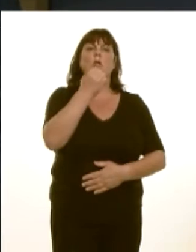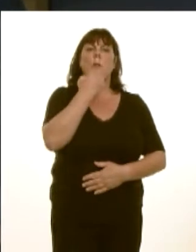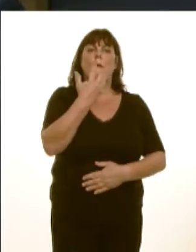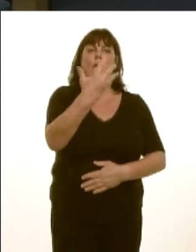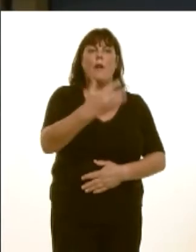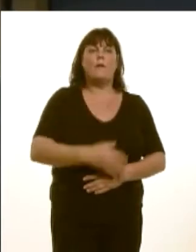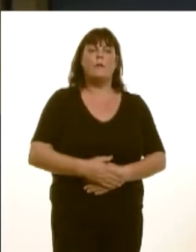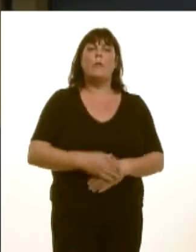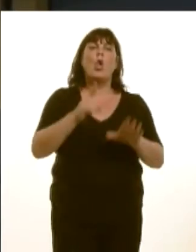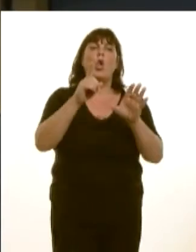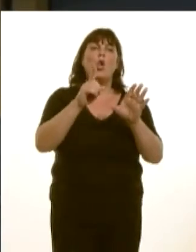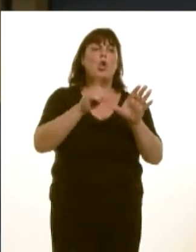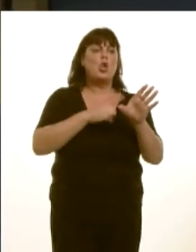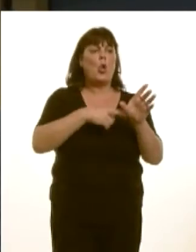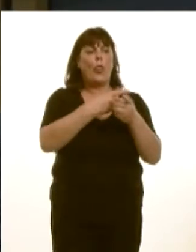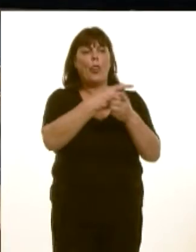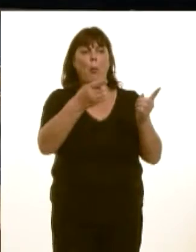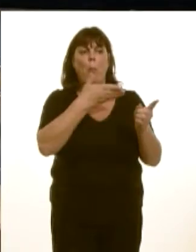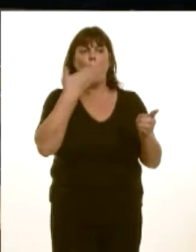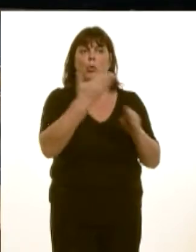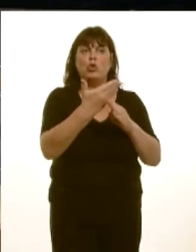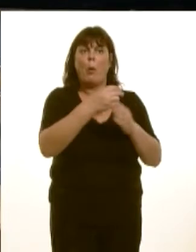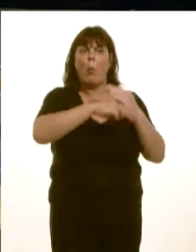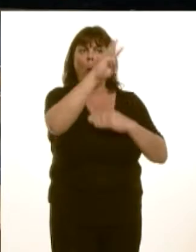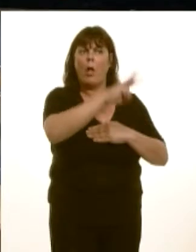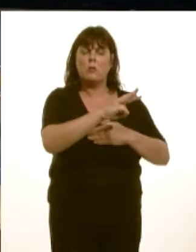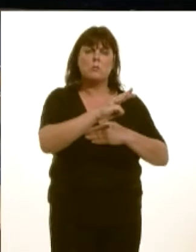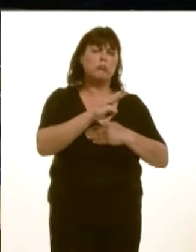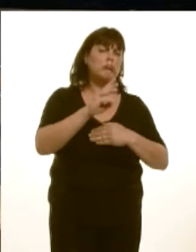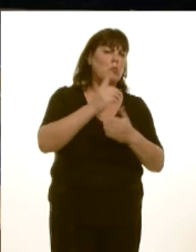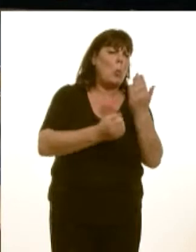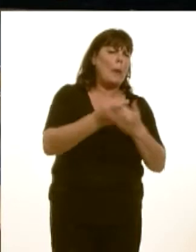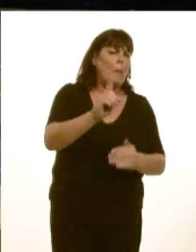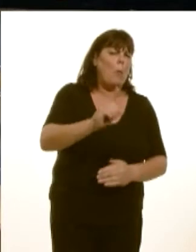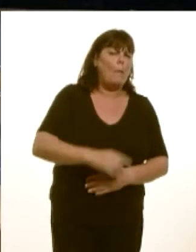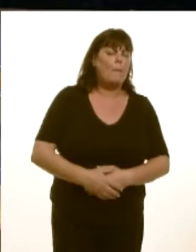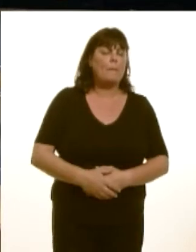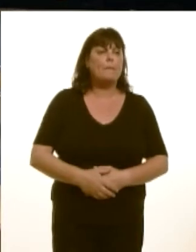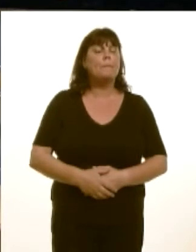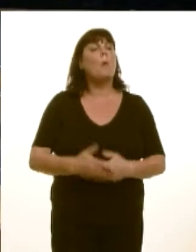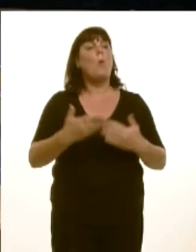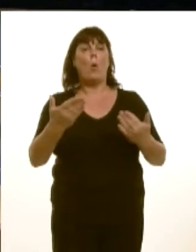Our priority, of course, is to ensure that young people have an opportunity to develop fully in life.